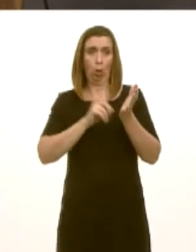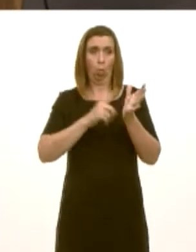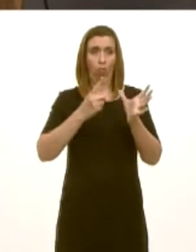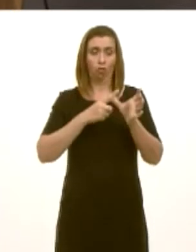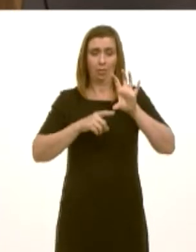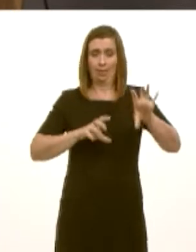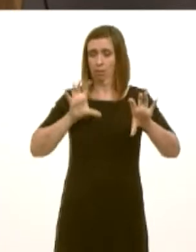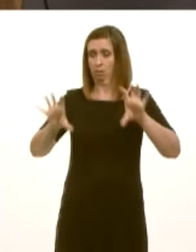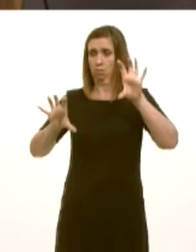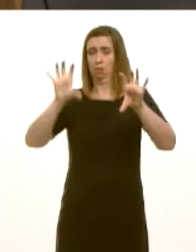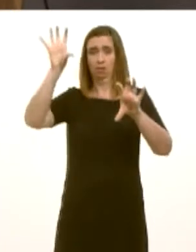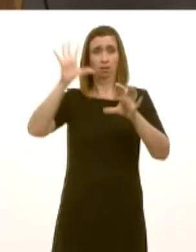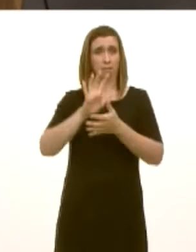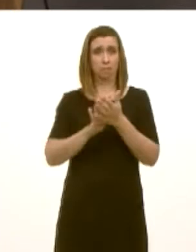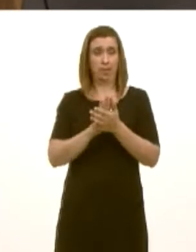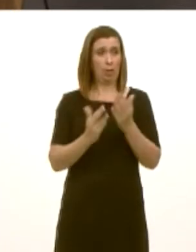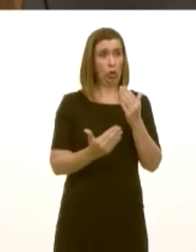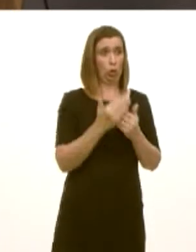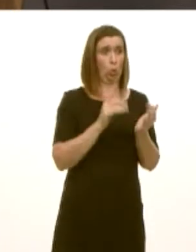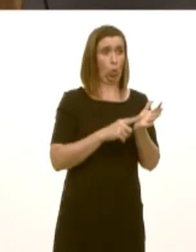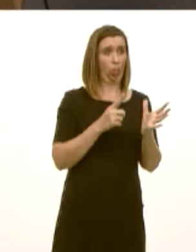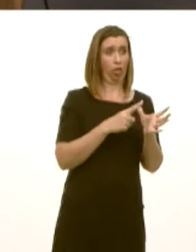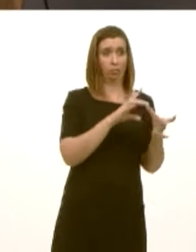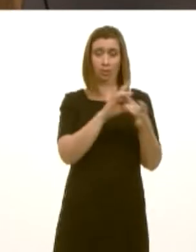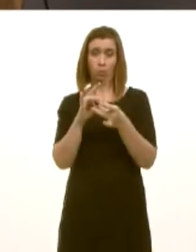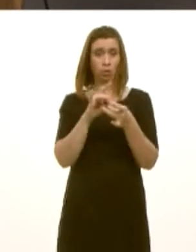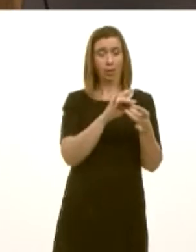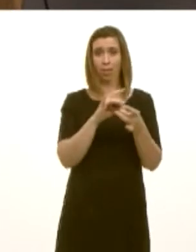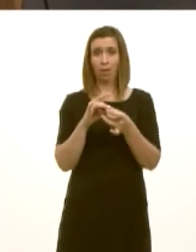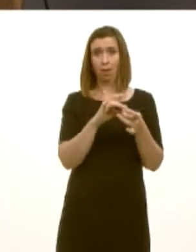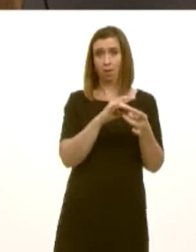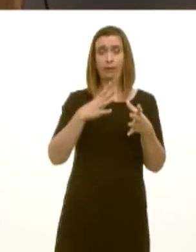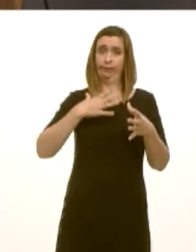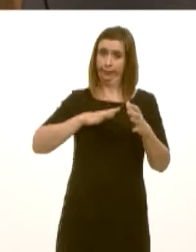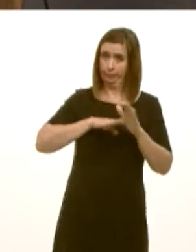is therefore no need for the new local authorities to work togetheróthat will have to continue in the future.